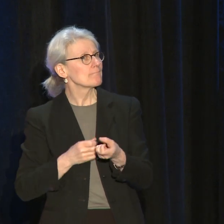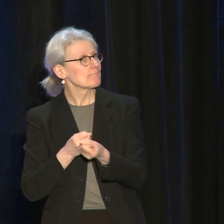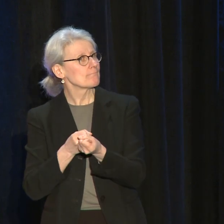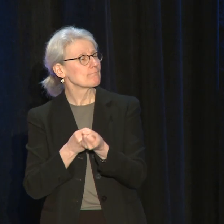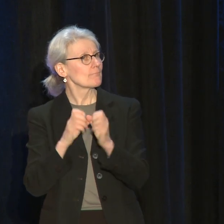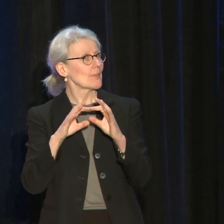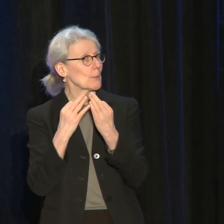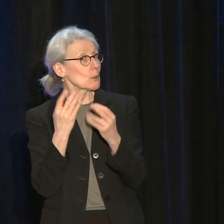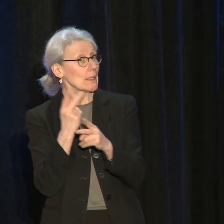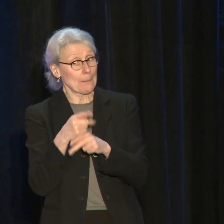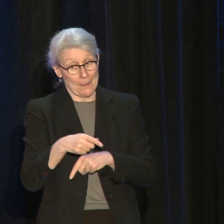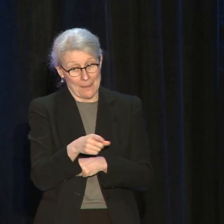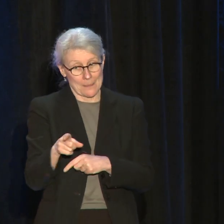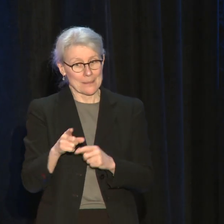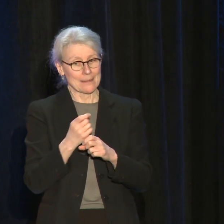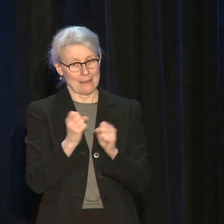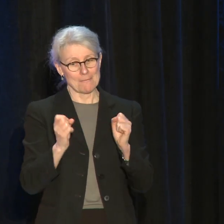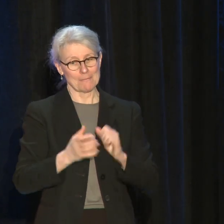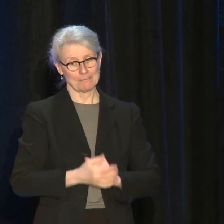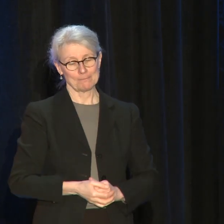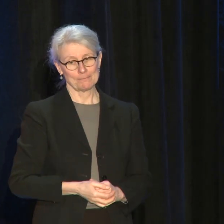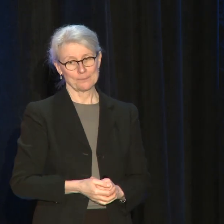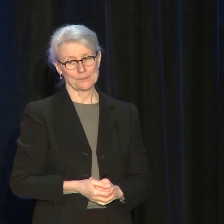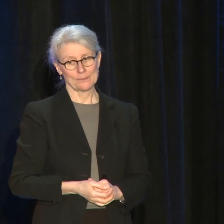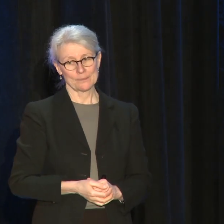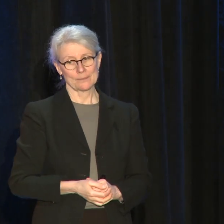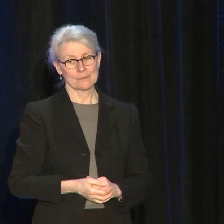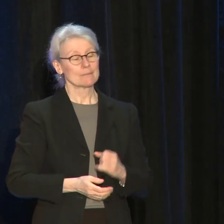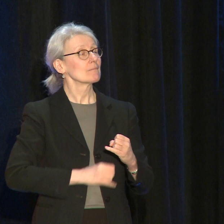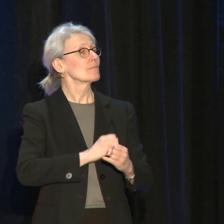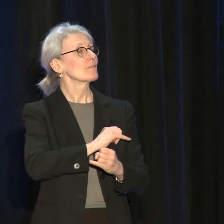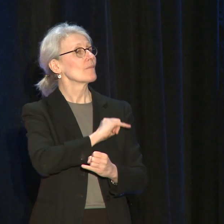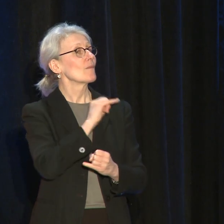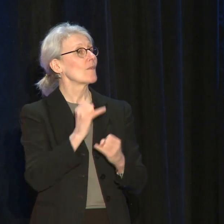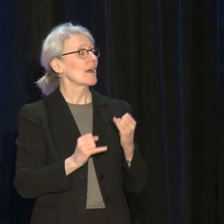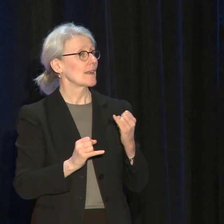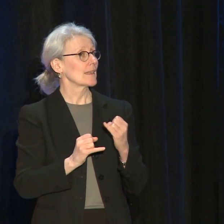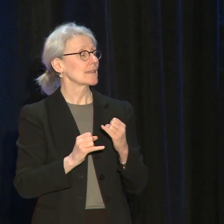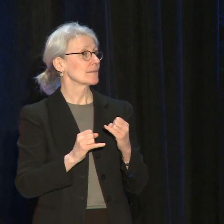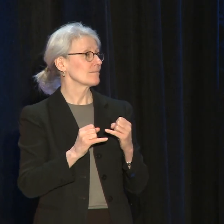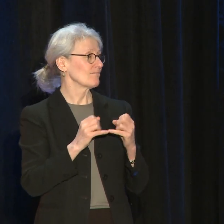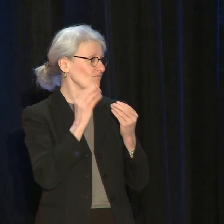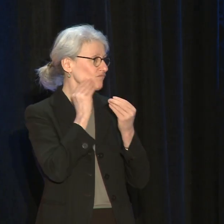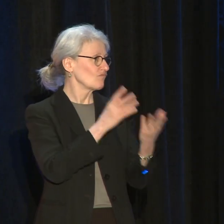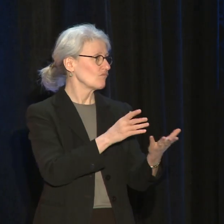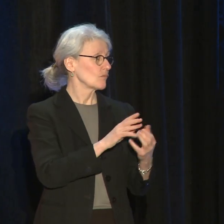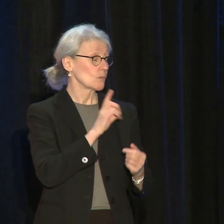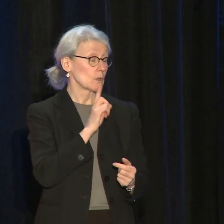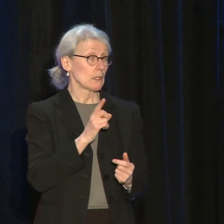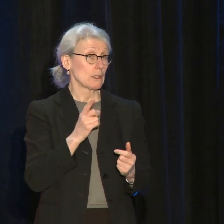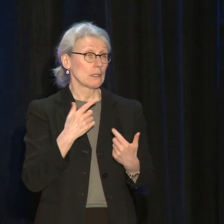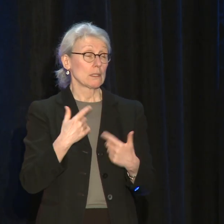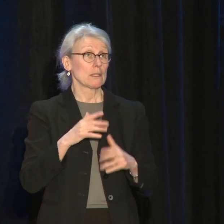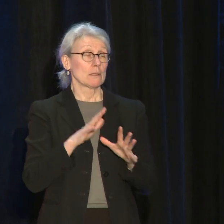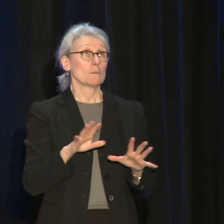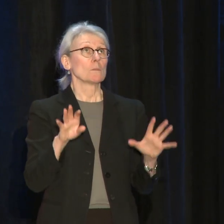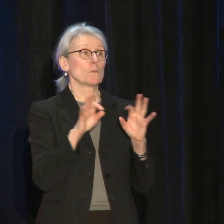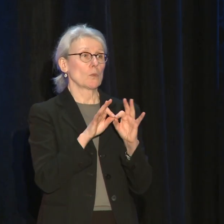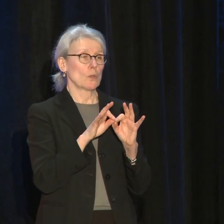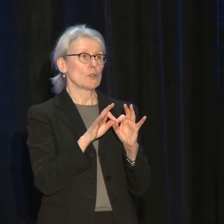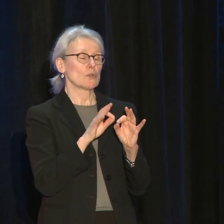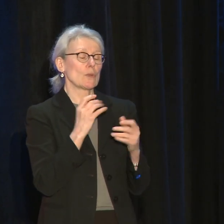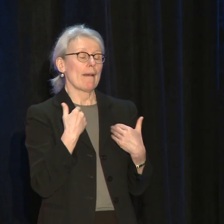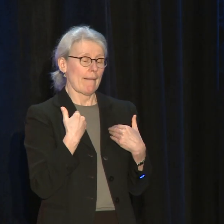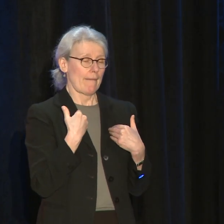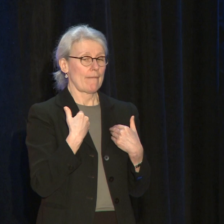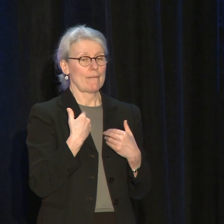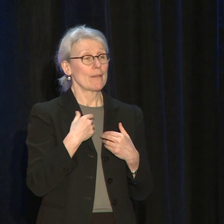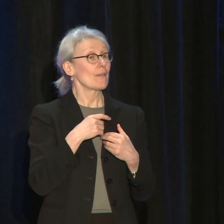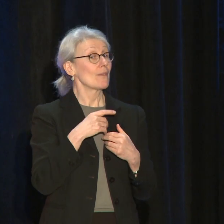keep children safe, uh, and then finally, what is absolutely essential, is that these efforts